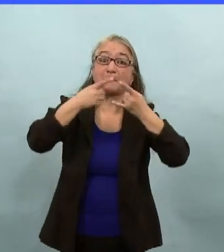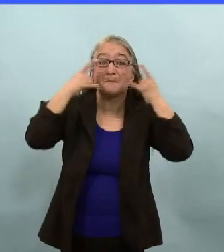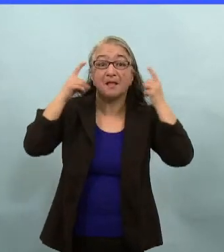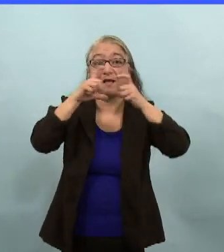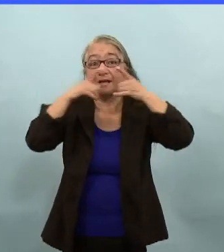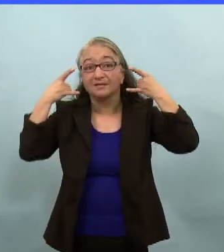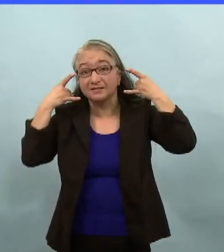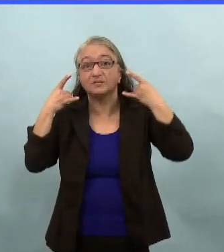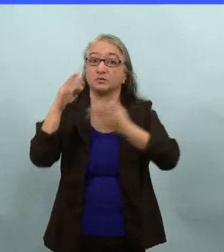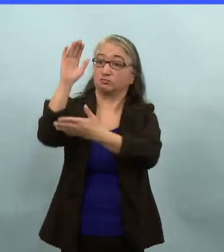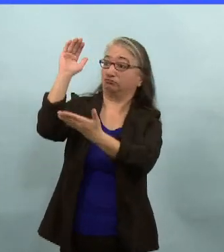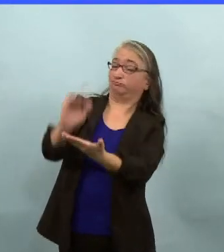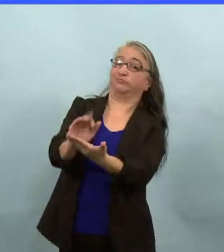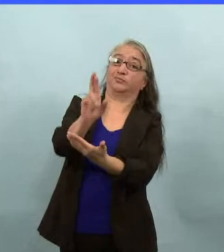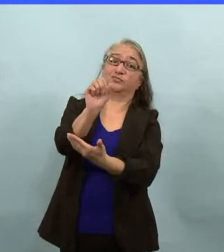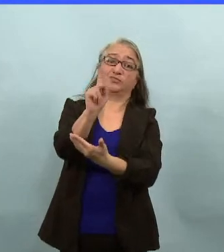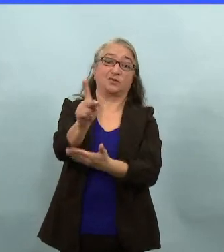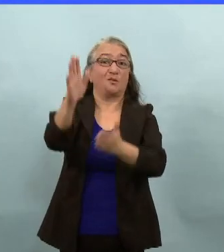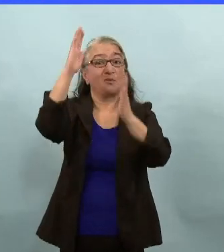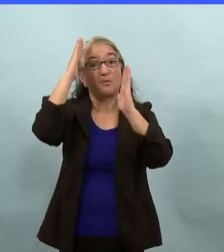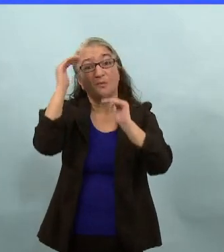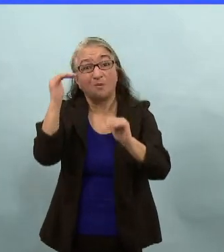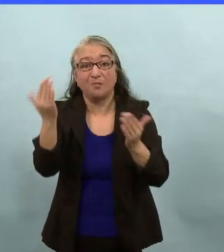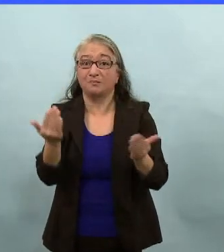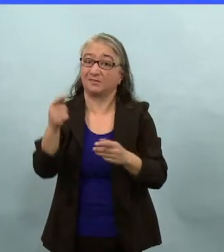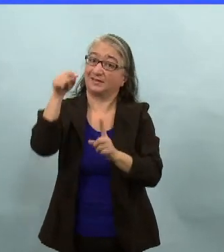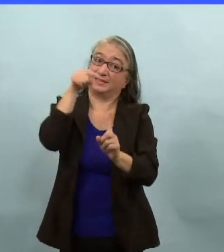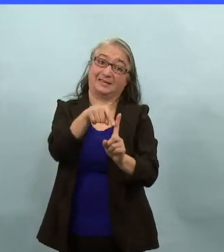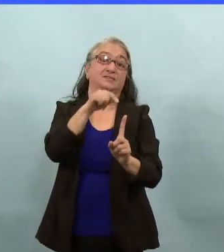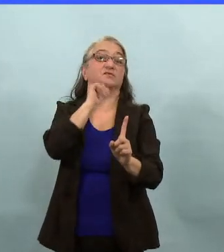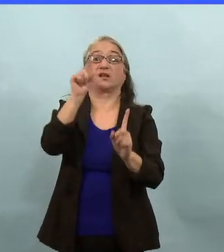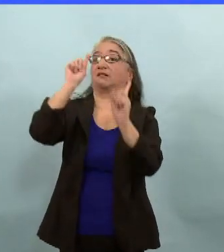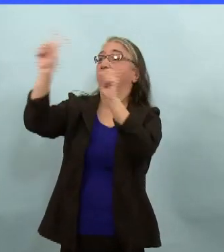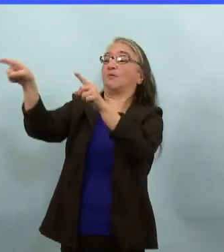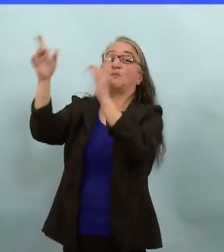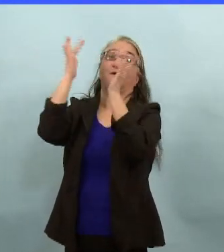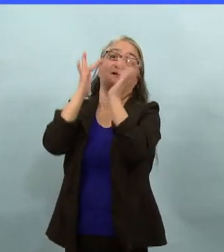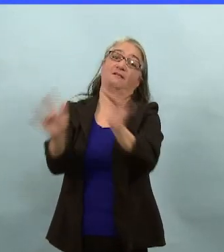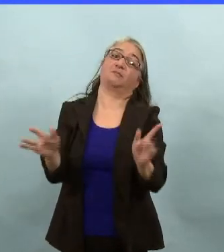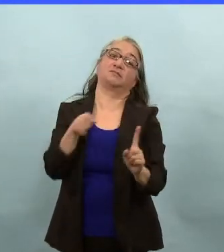and you know hopefully not end up in the hospital which is uh what obviously the the vaccines are